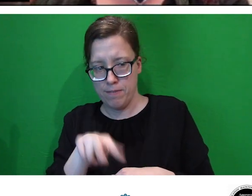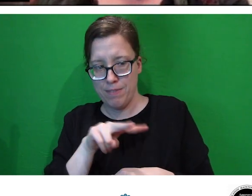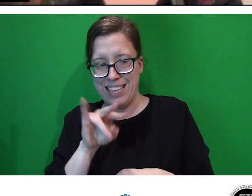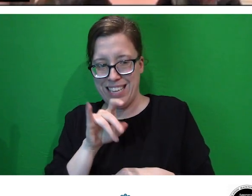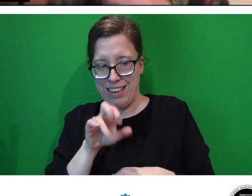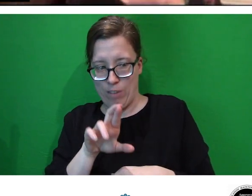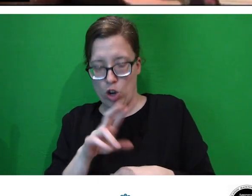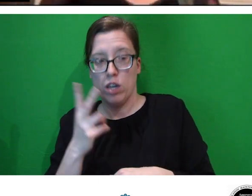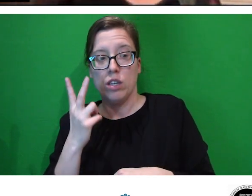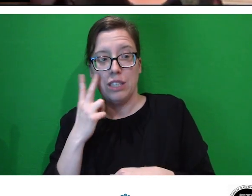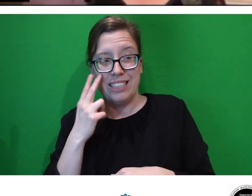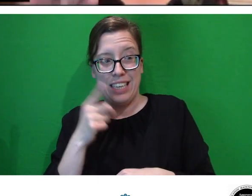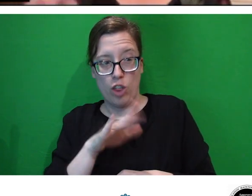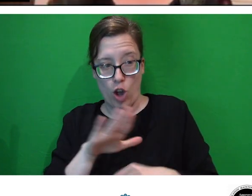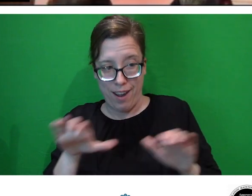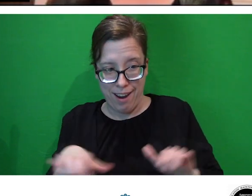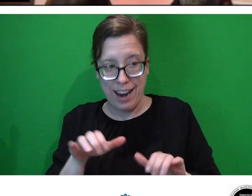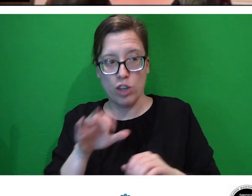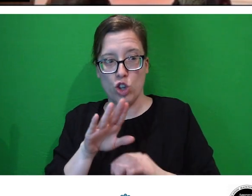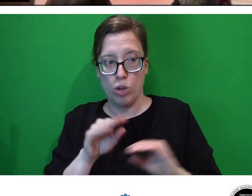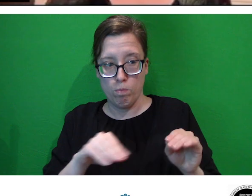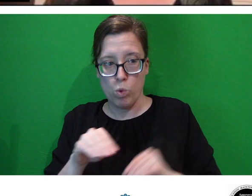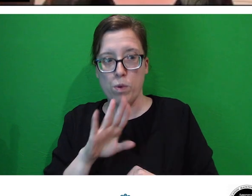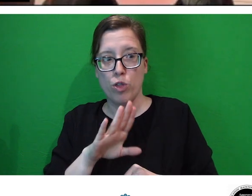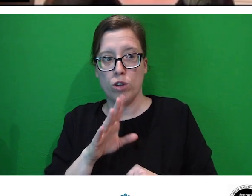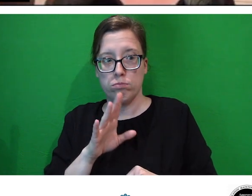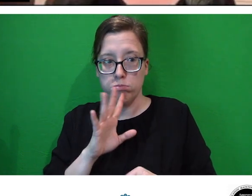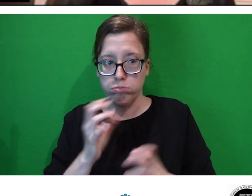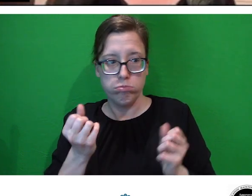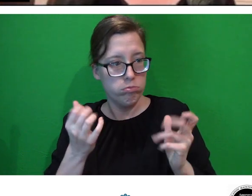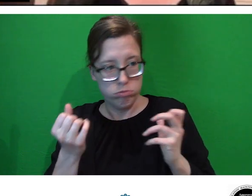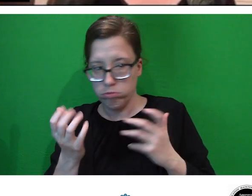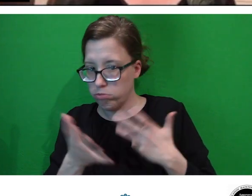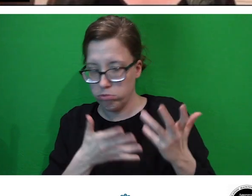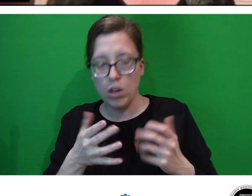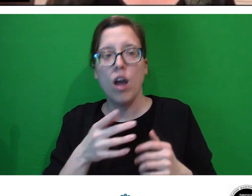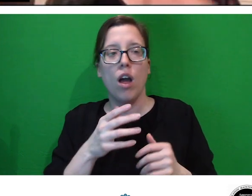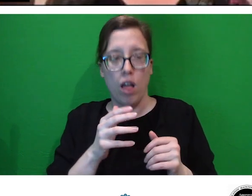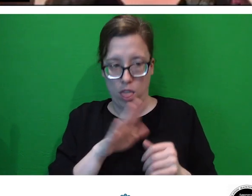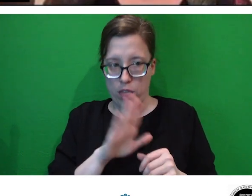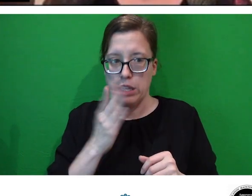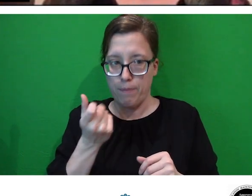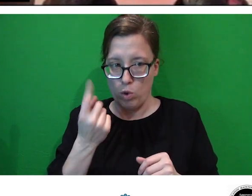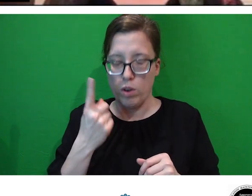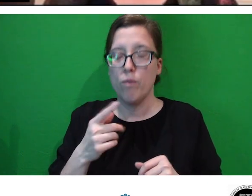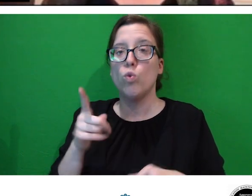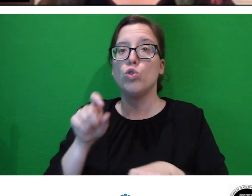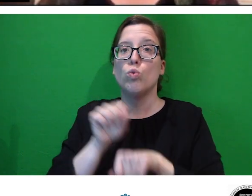Because we can't see understanding, right? We can only infer understanding from what